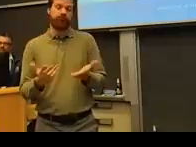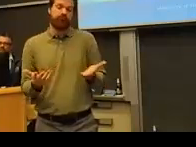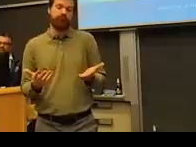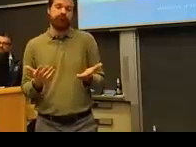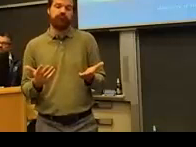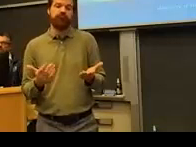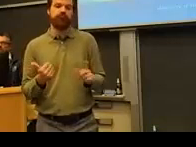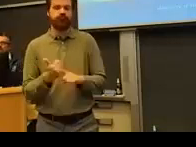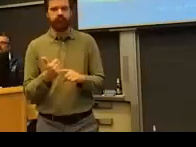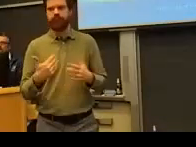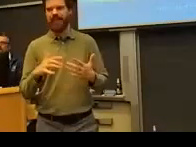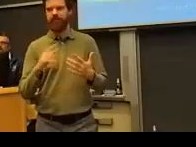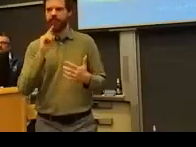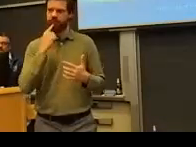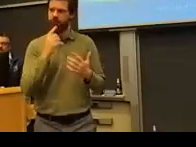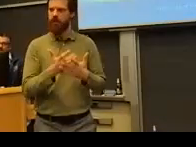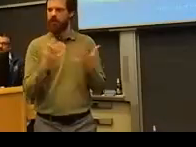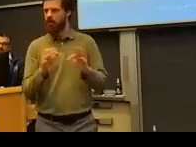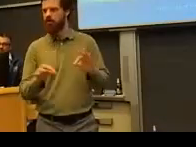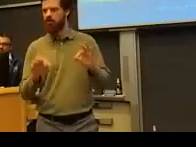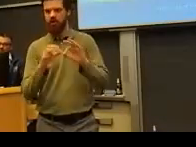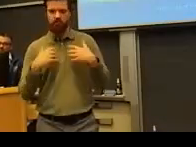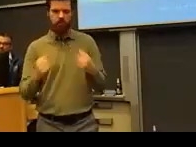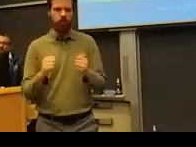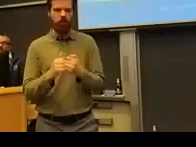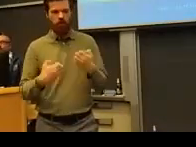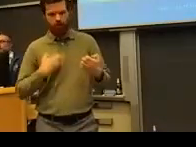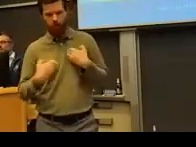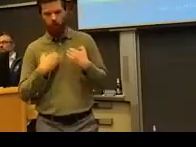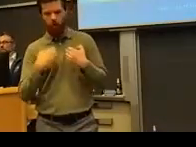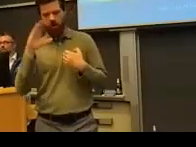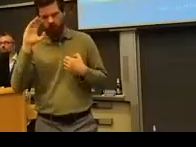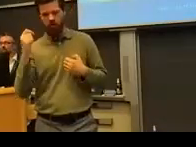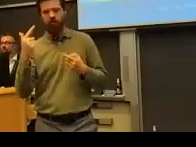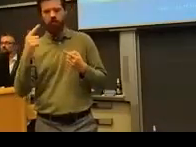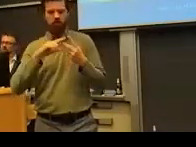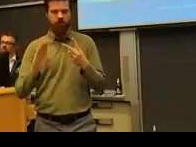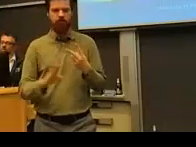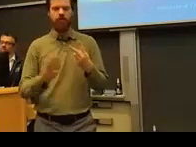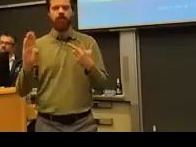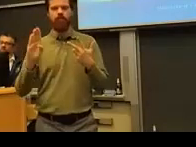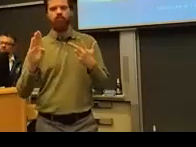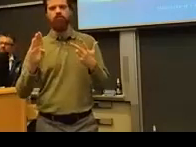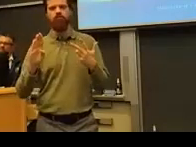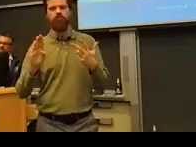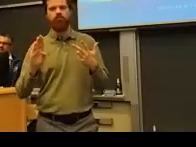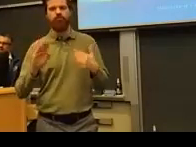of recovery in um emotional and cognitive and behavioral factors that occurs over the first